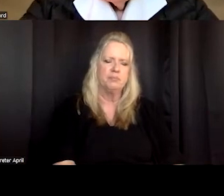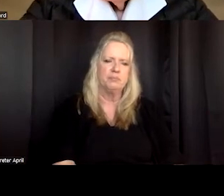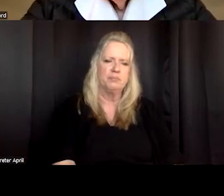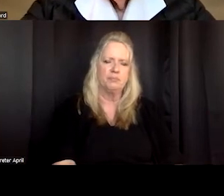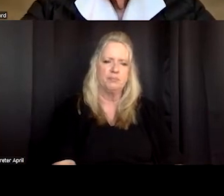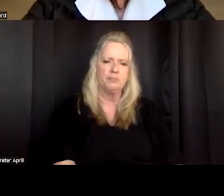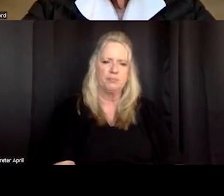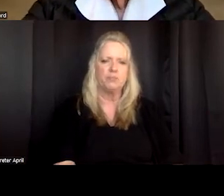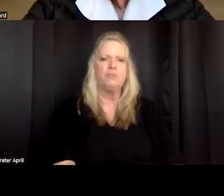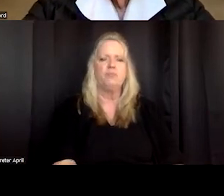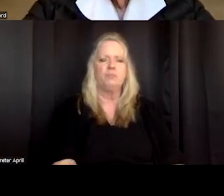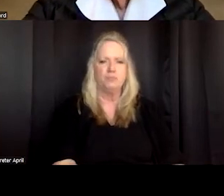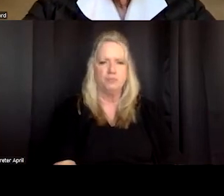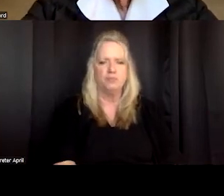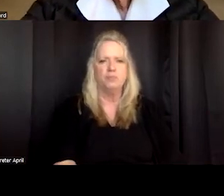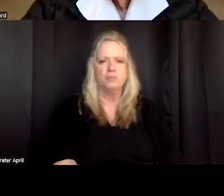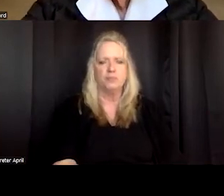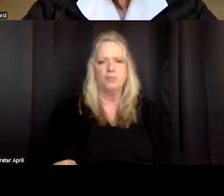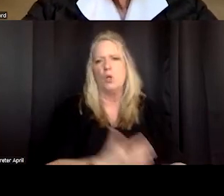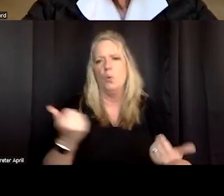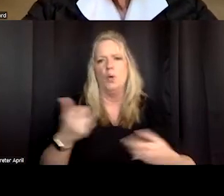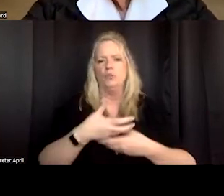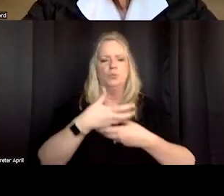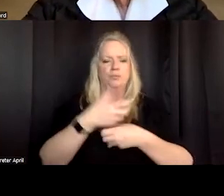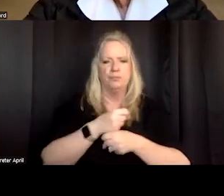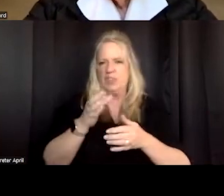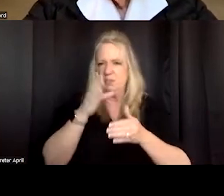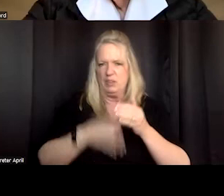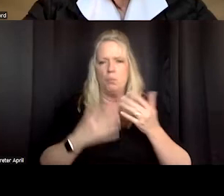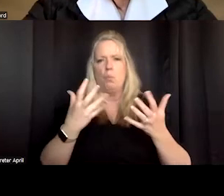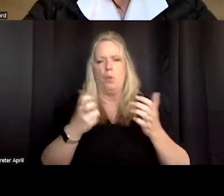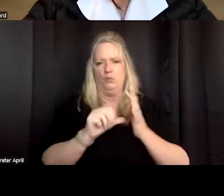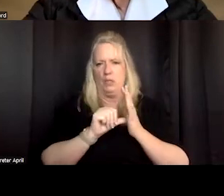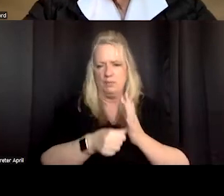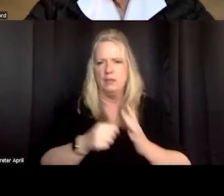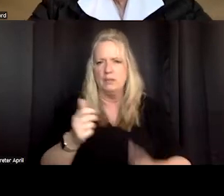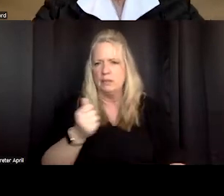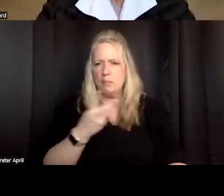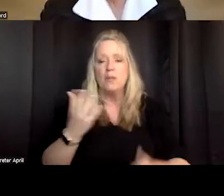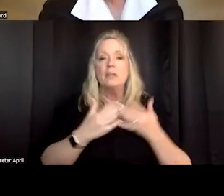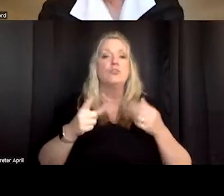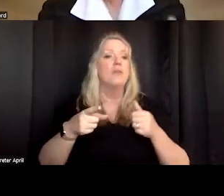SO, JUST TO SORT OF FINISH UP. I JUST WANTED TO EMPHASIZE A COUPLE THINGS. FIRST IS THAT WE,